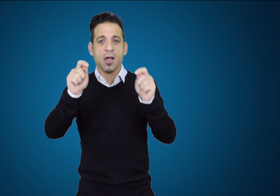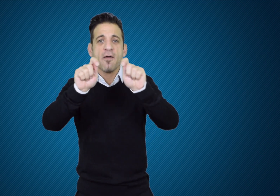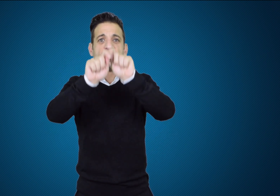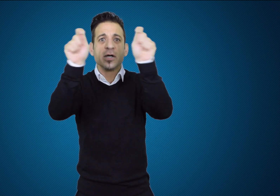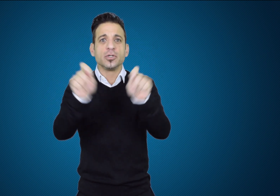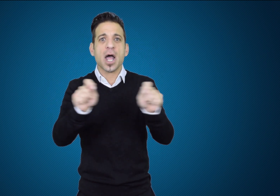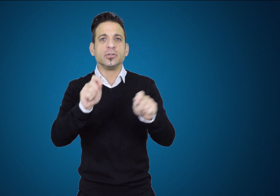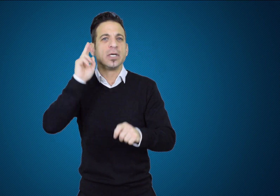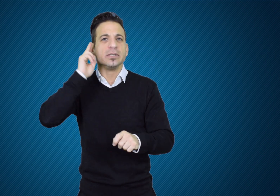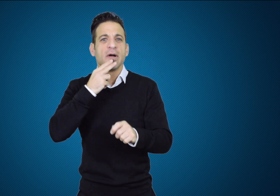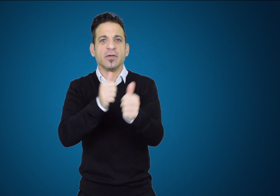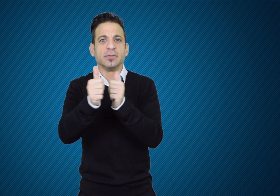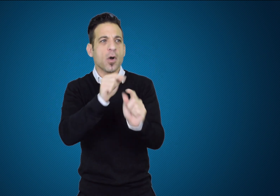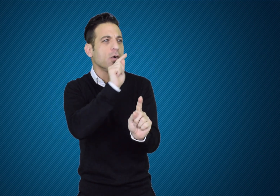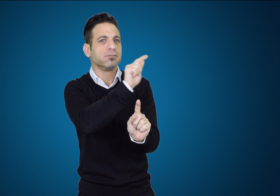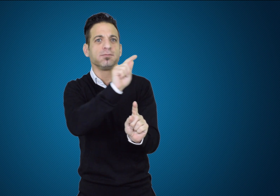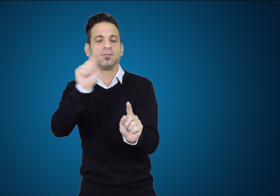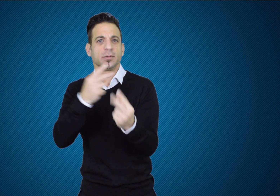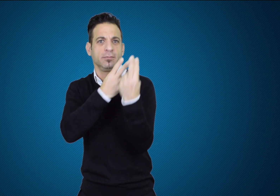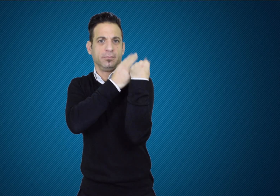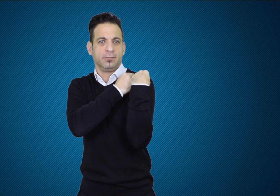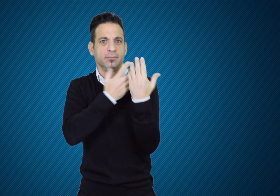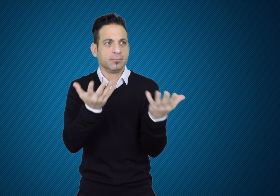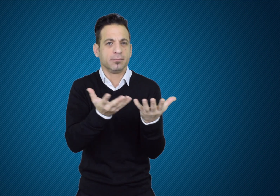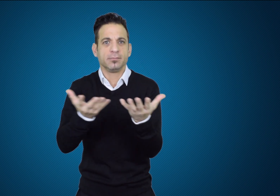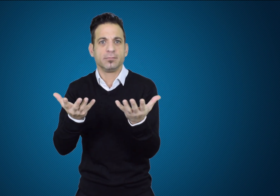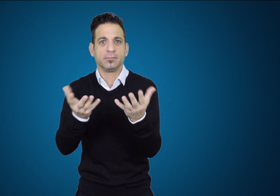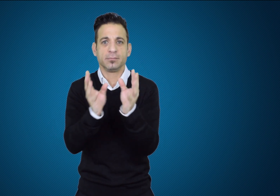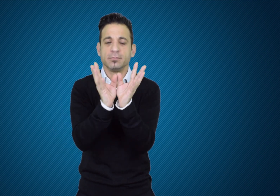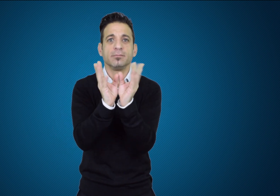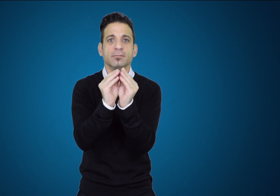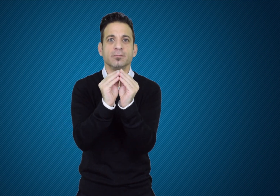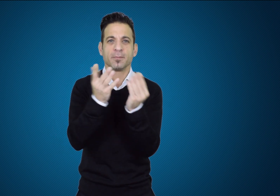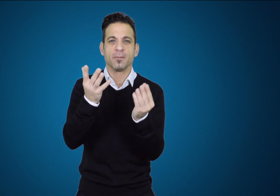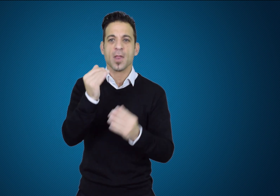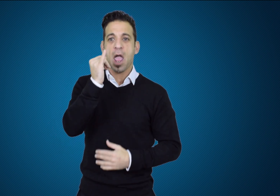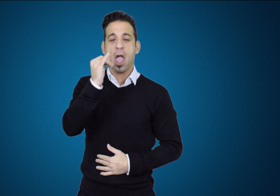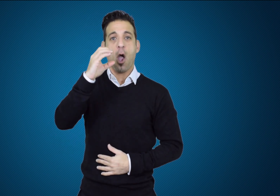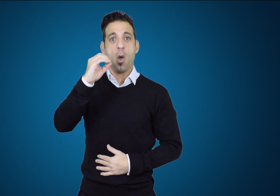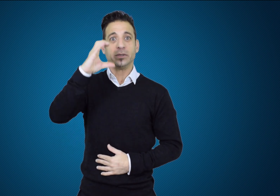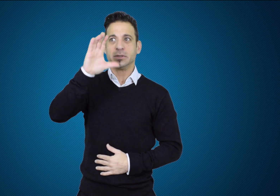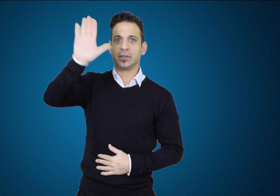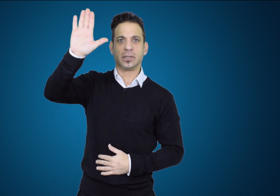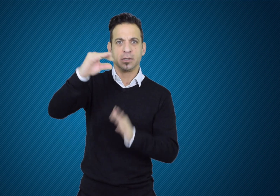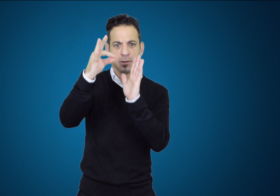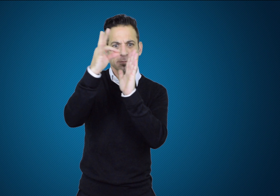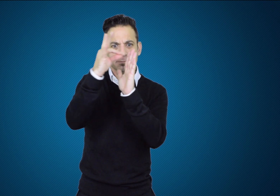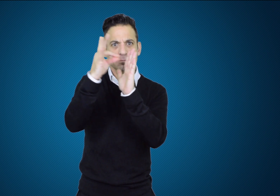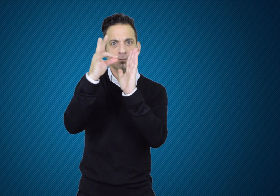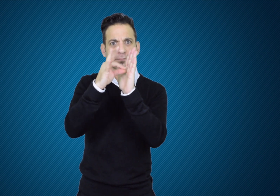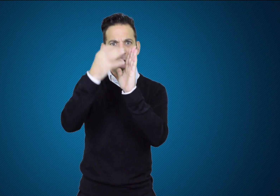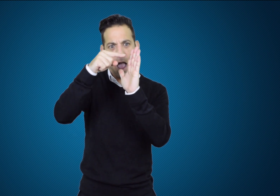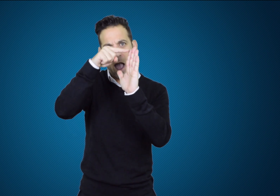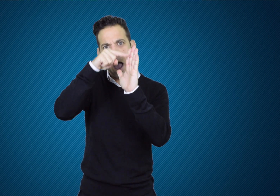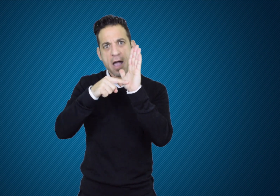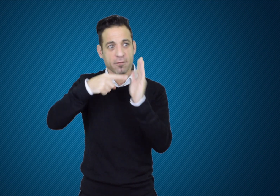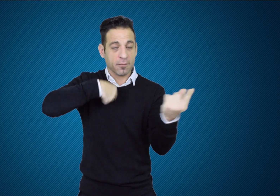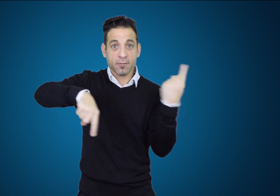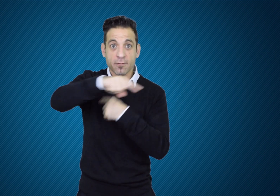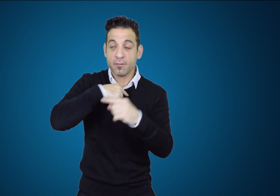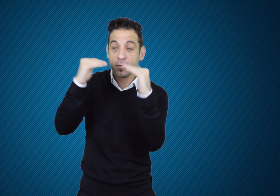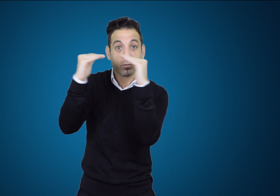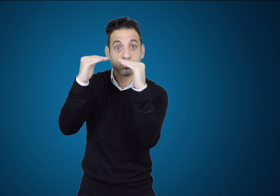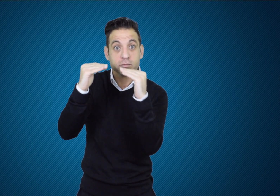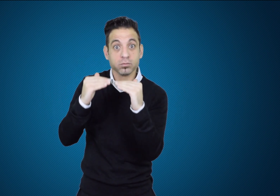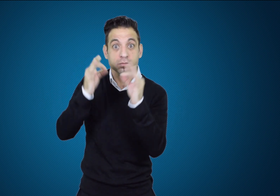the role of Deaf Sports Federations, Meeting IOC requirements,